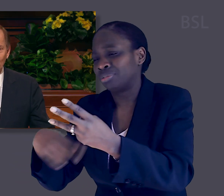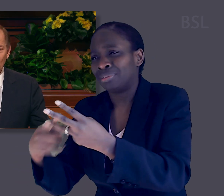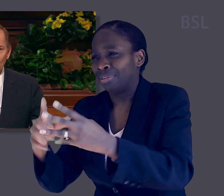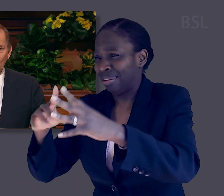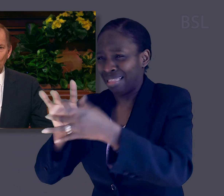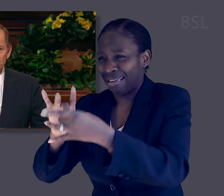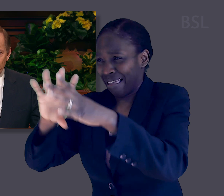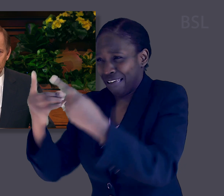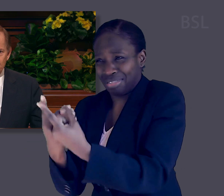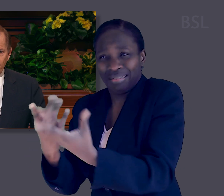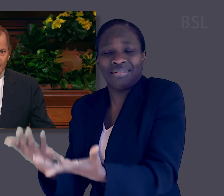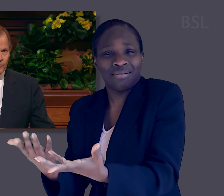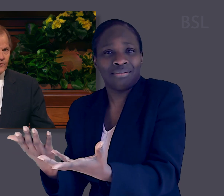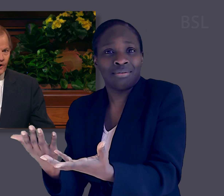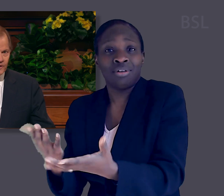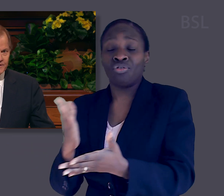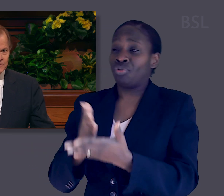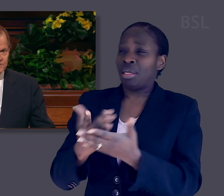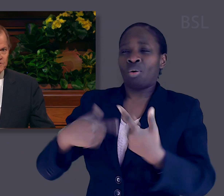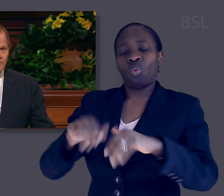We cherish the Bible for all it teaches us about